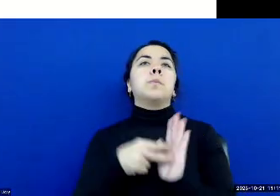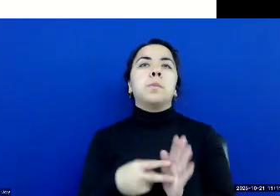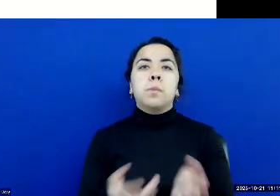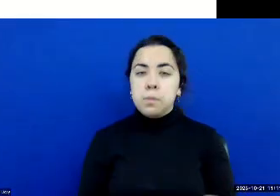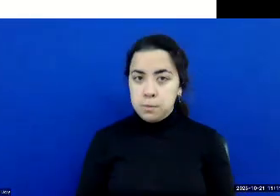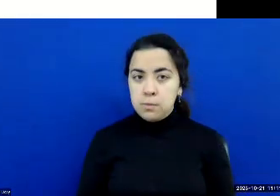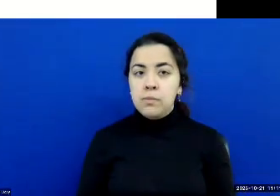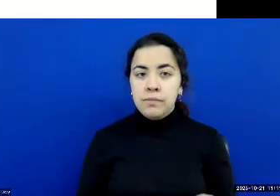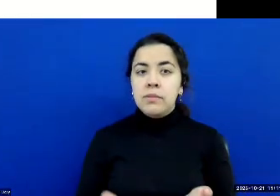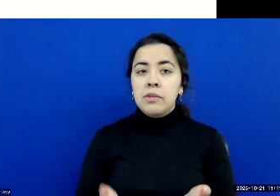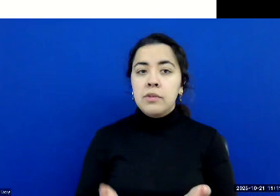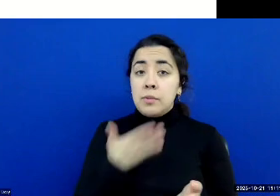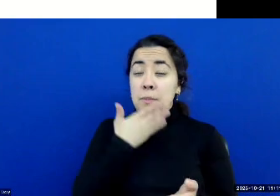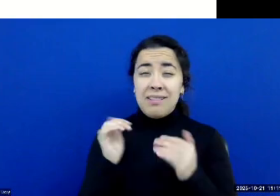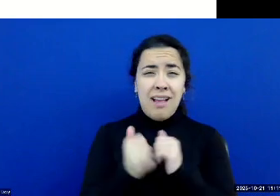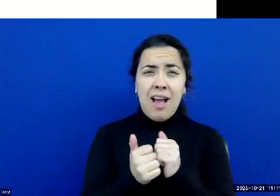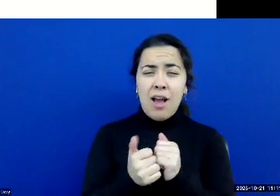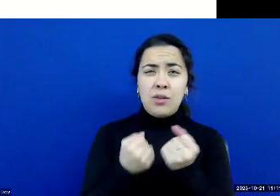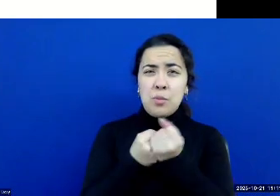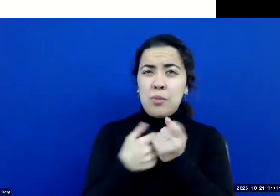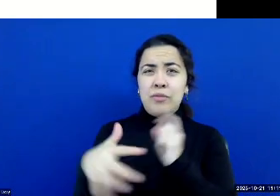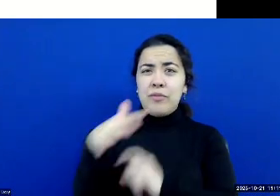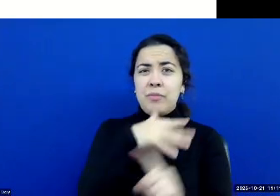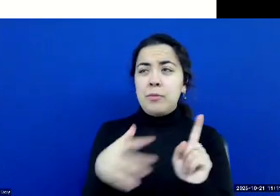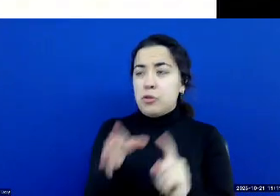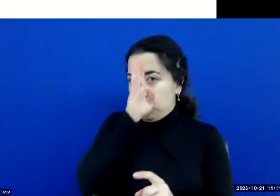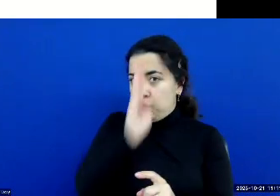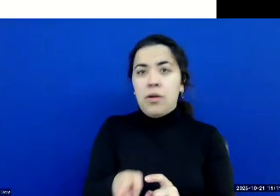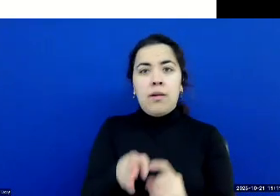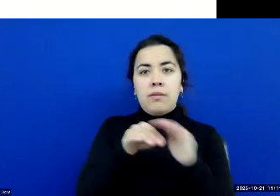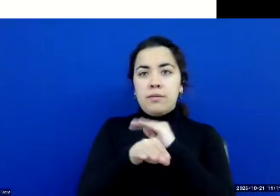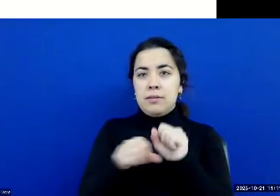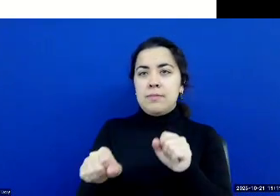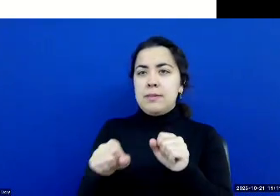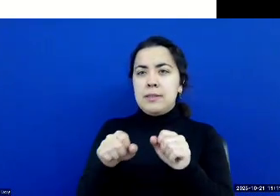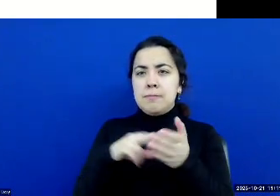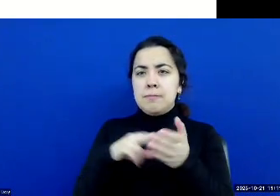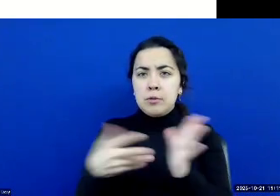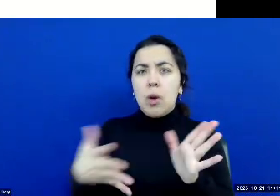Kathleen DeForest: So the best way to create a supportive environment, be very direct when you're talking about accessibility.